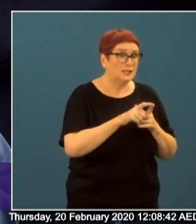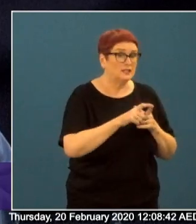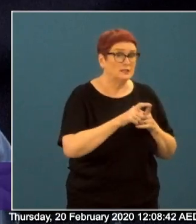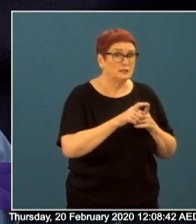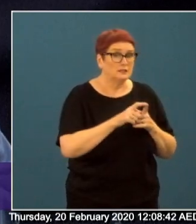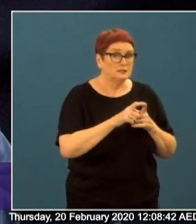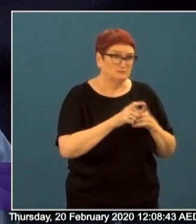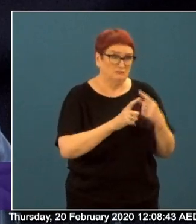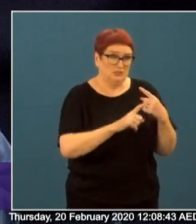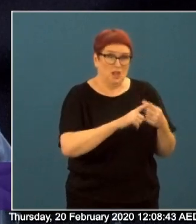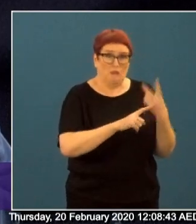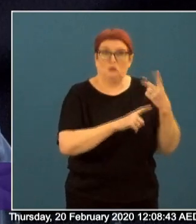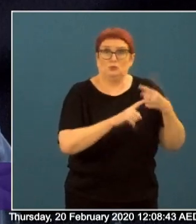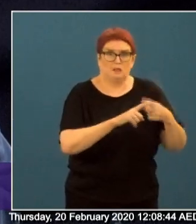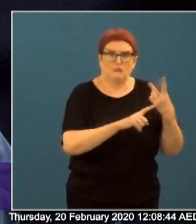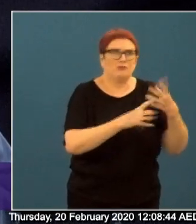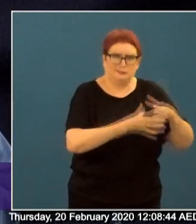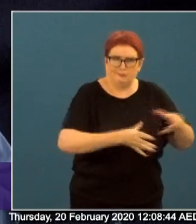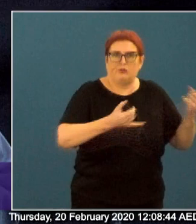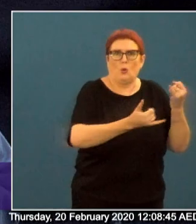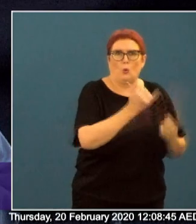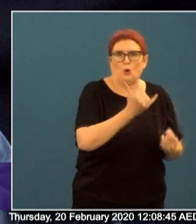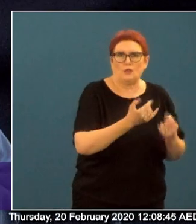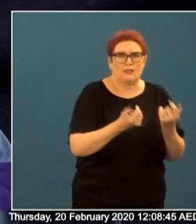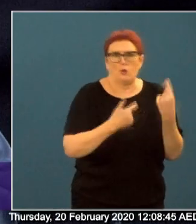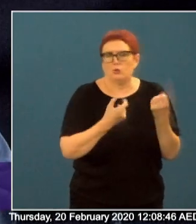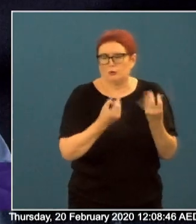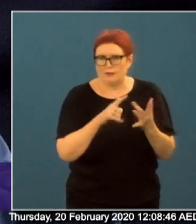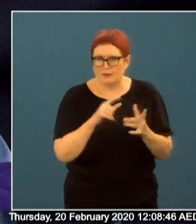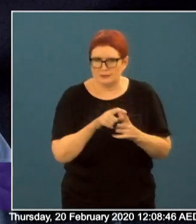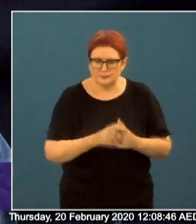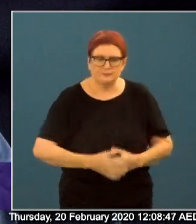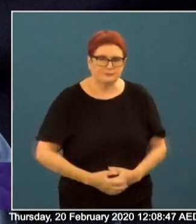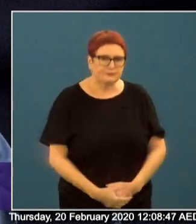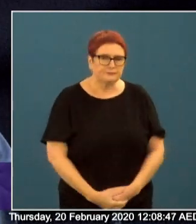And while some of these risks are understood, for example,